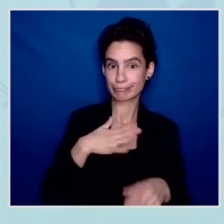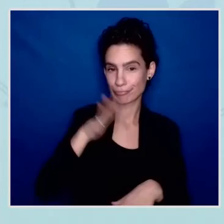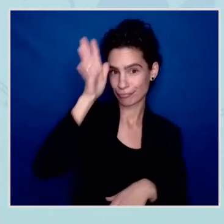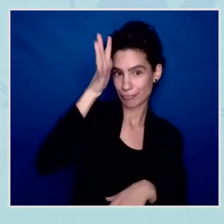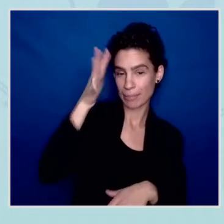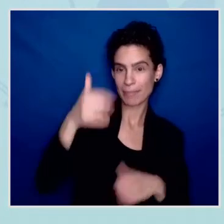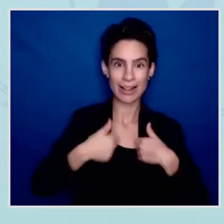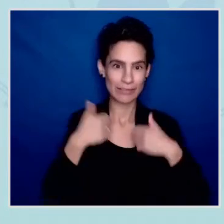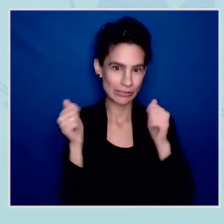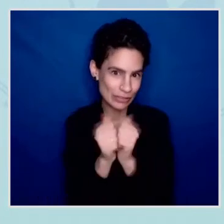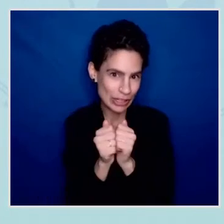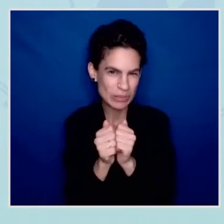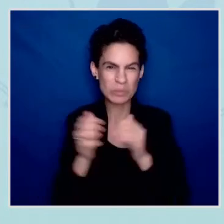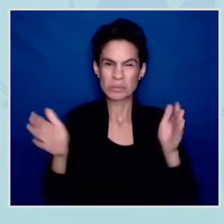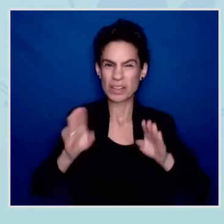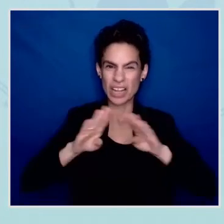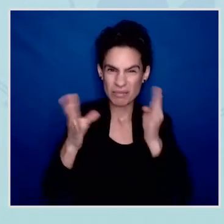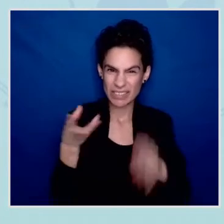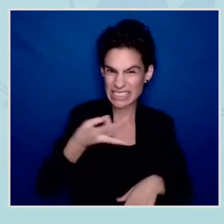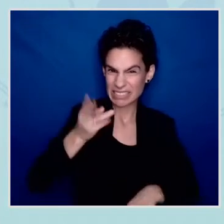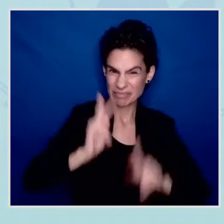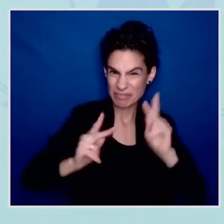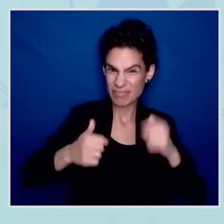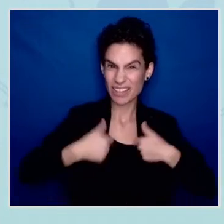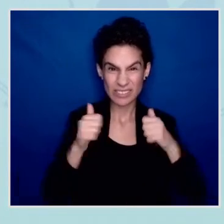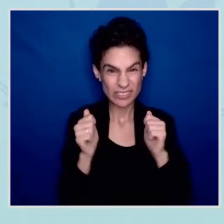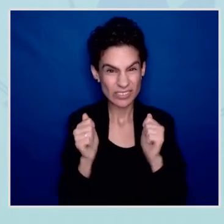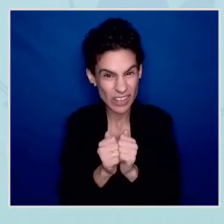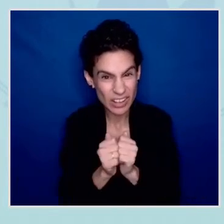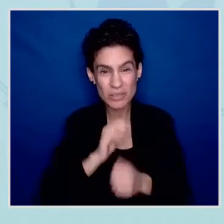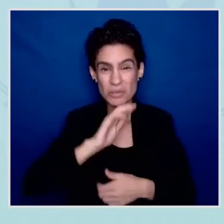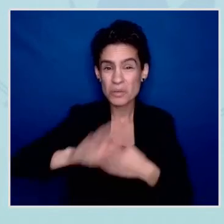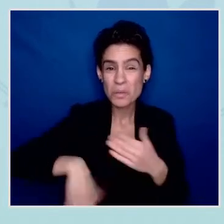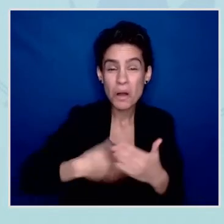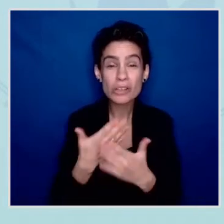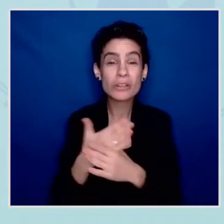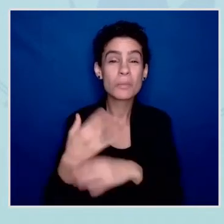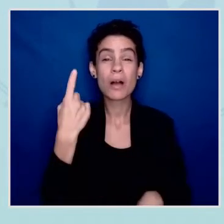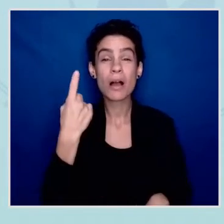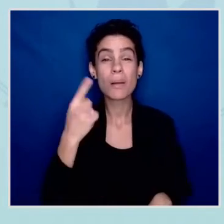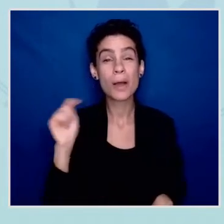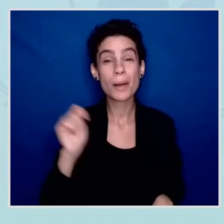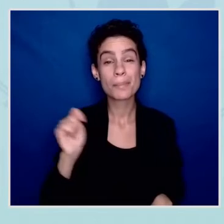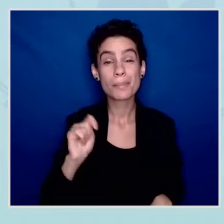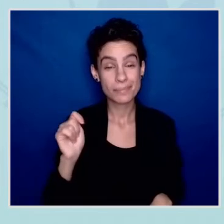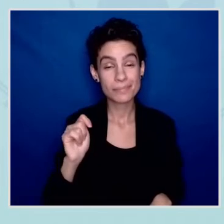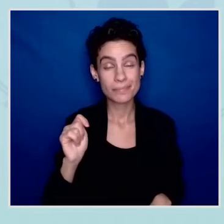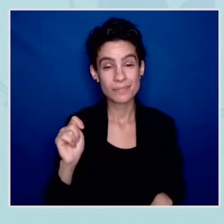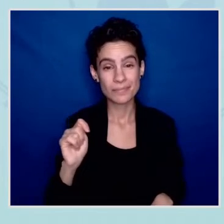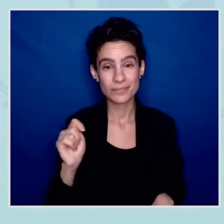KIDS AND THERE WERE SIX OF US,